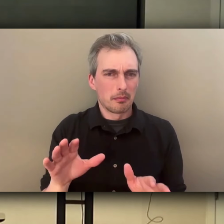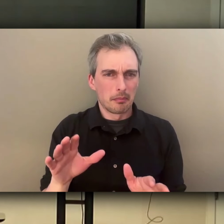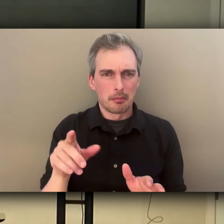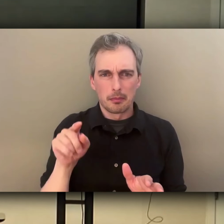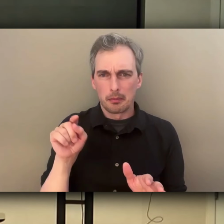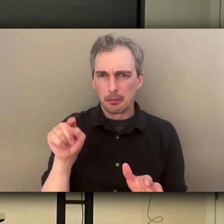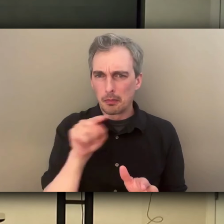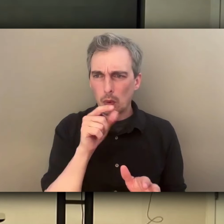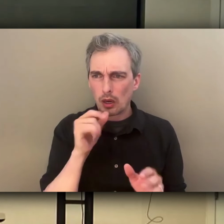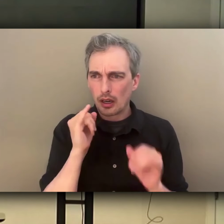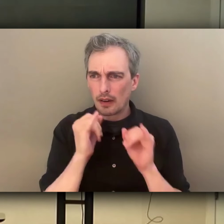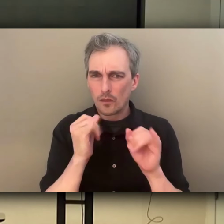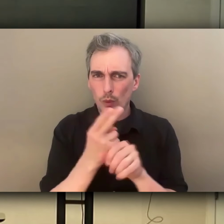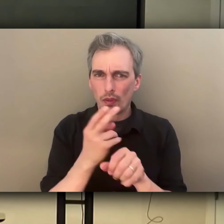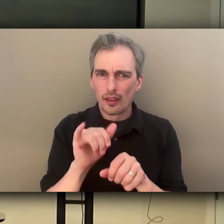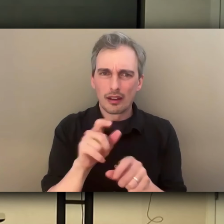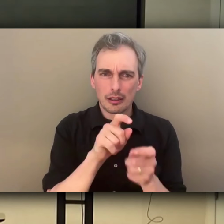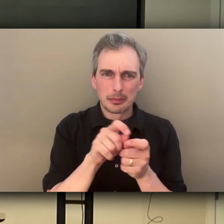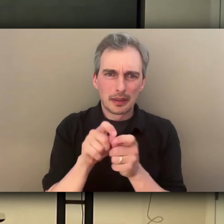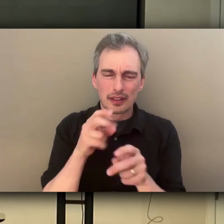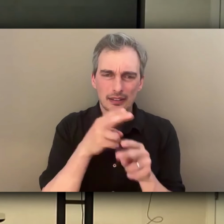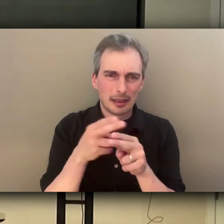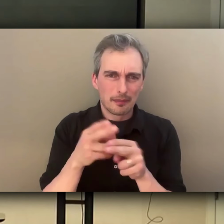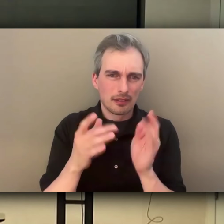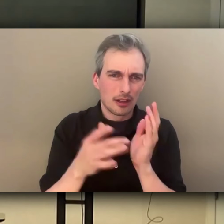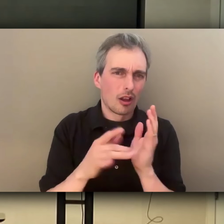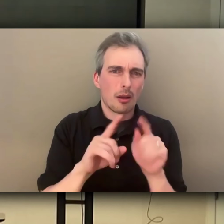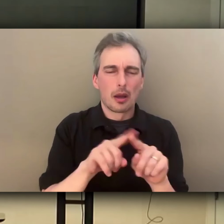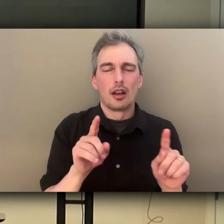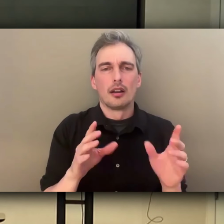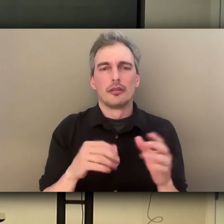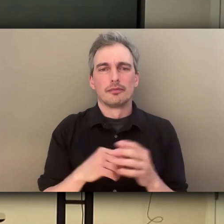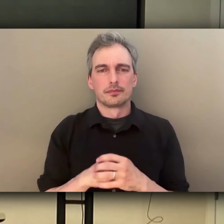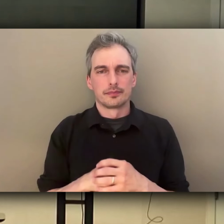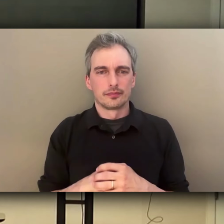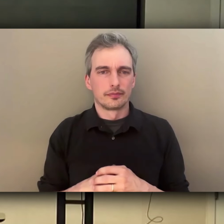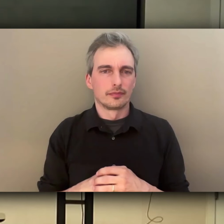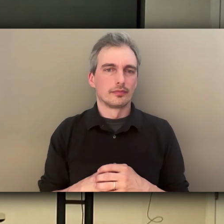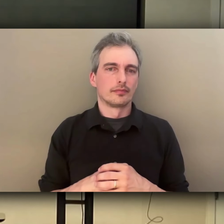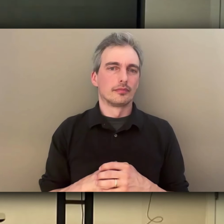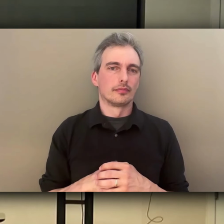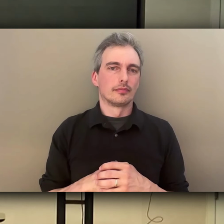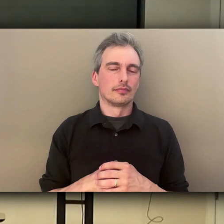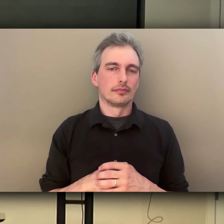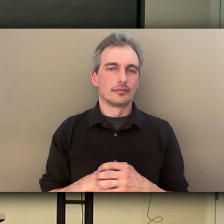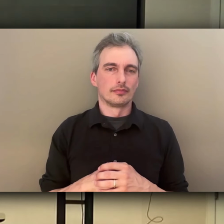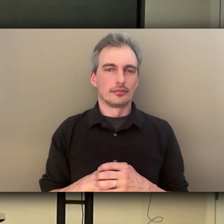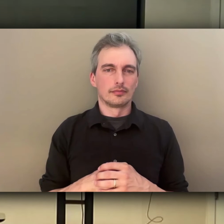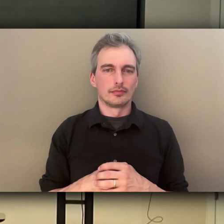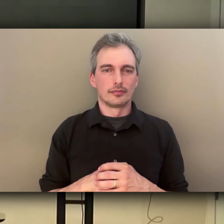And one interesting thing the people in the podcasting field -- I think